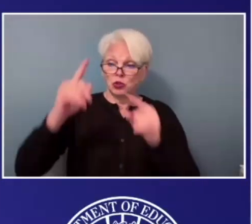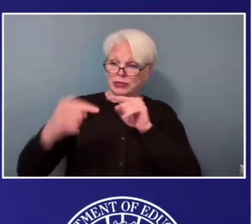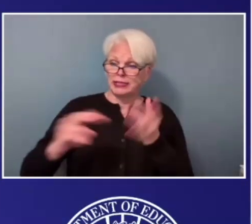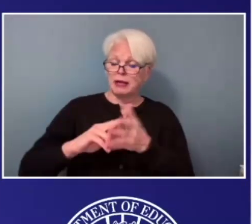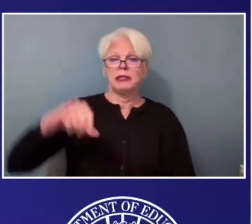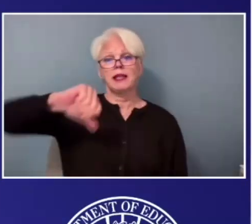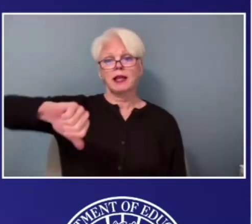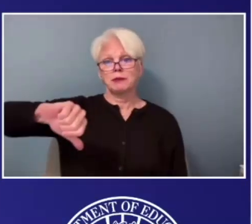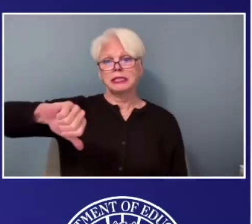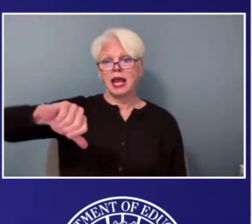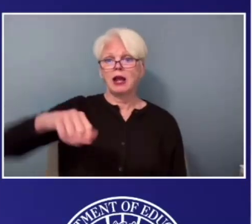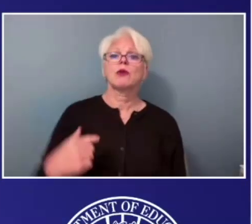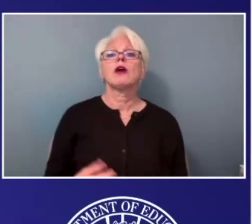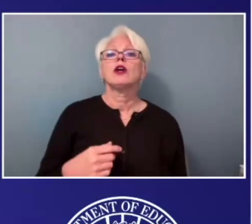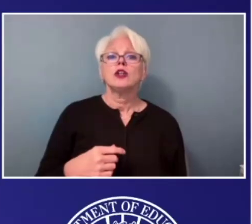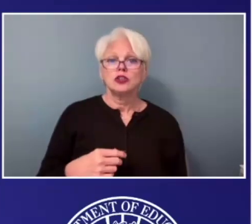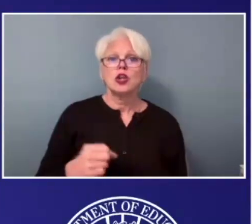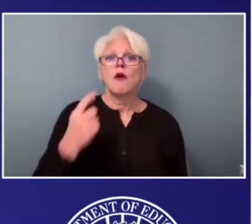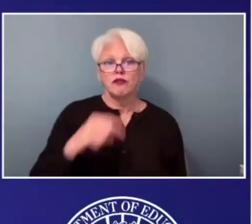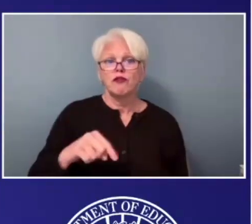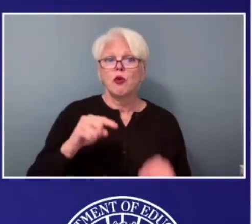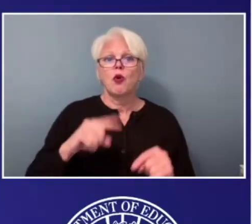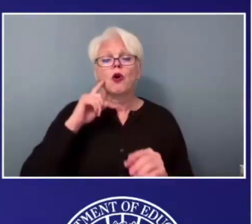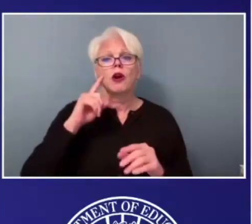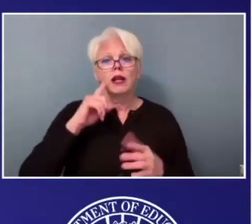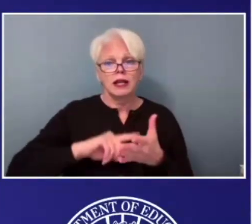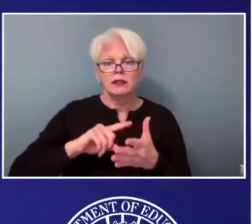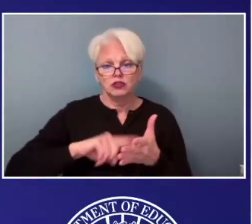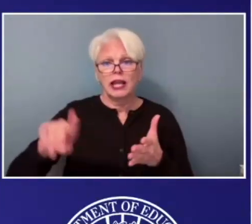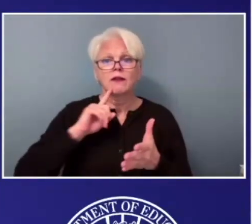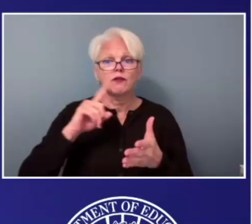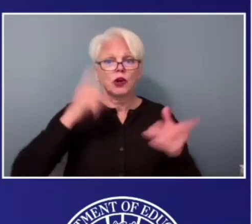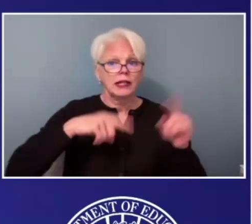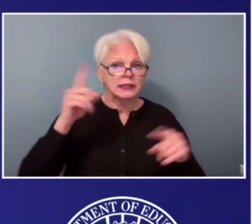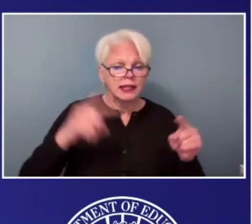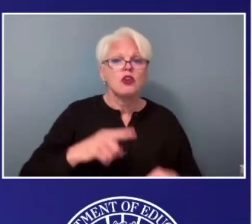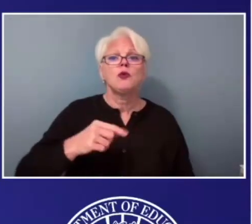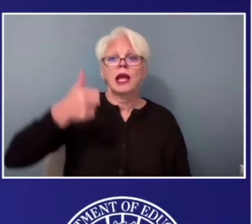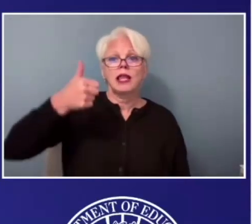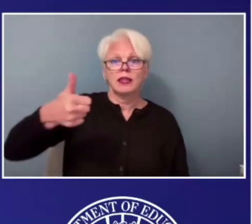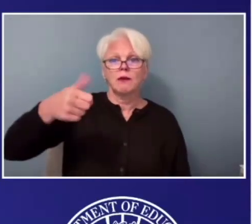check, we will have only thumbs up or thumbs down. Or you may abstain. There is no thumb in the middle.